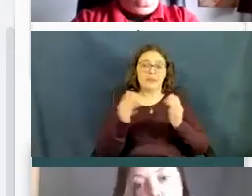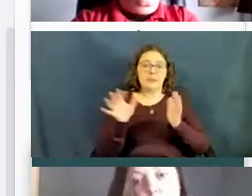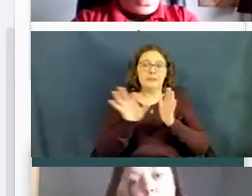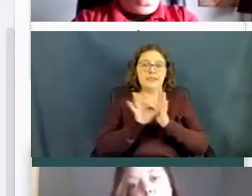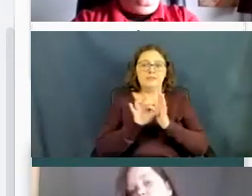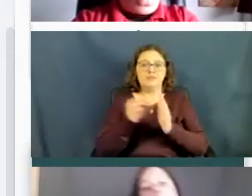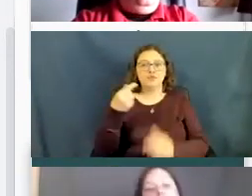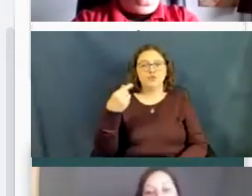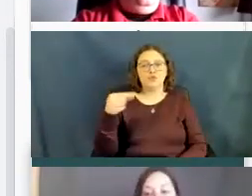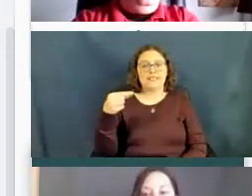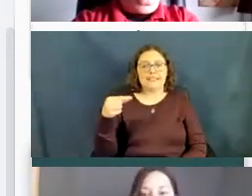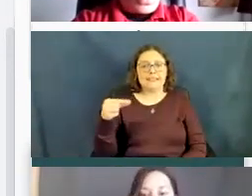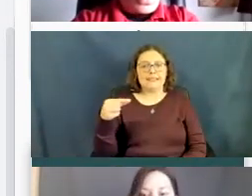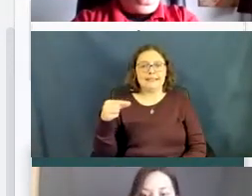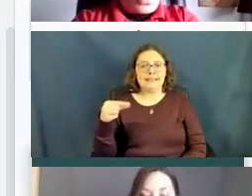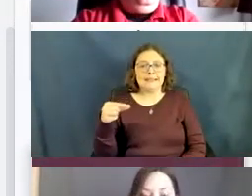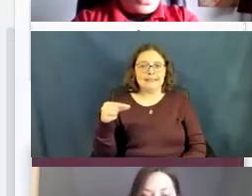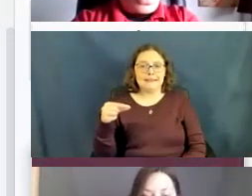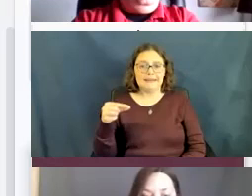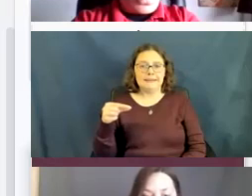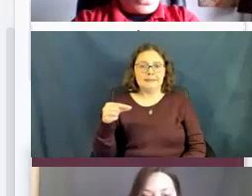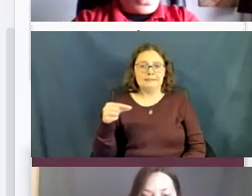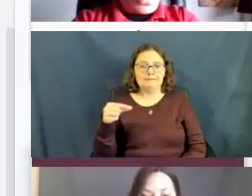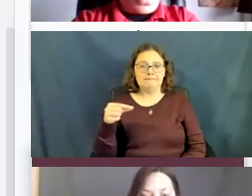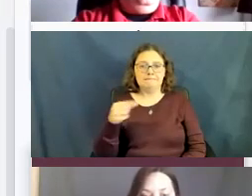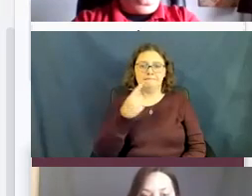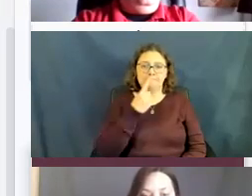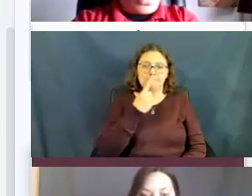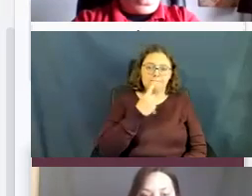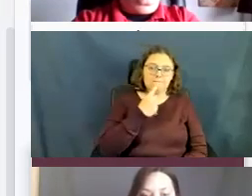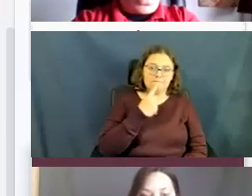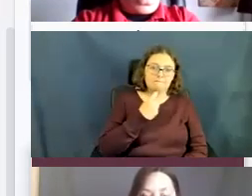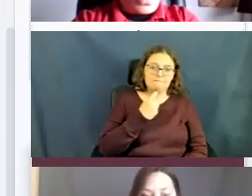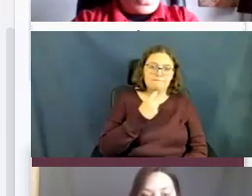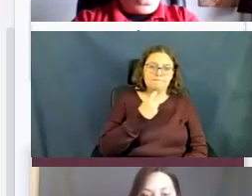So if you have a document that the student has written on or the pre-education provider